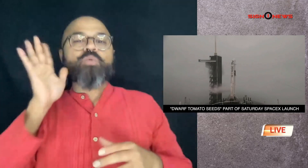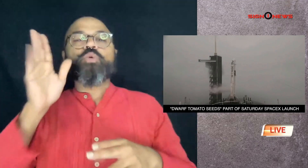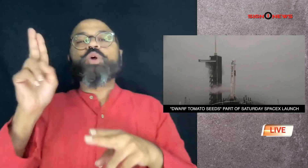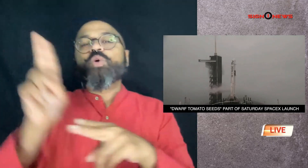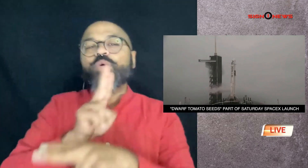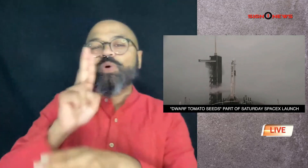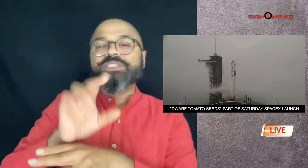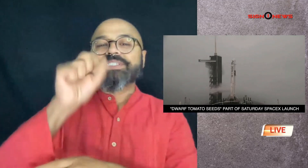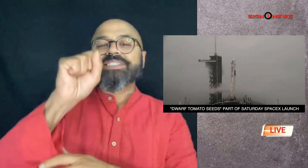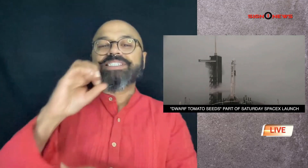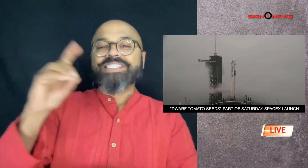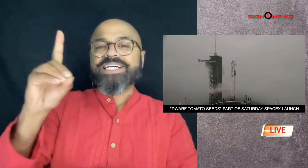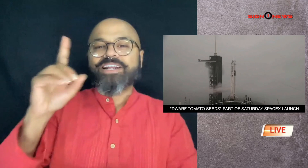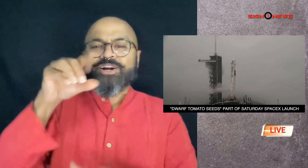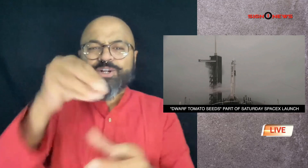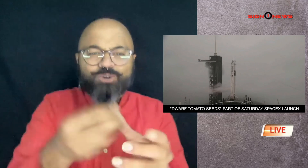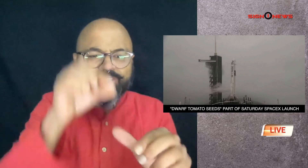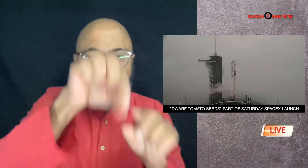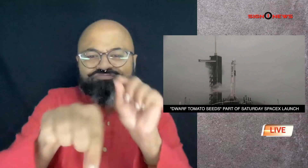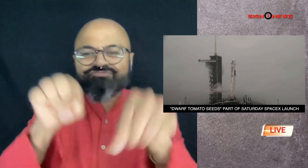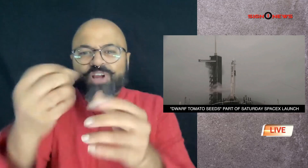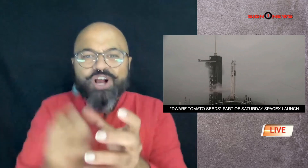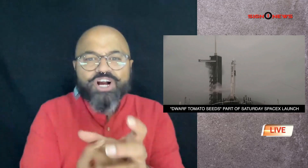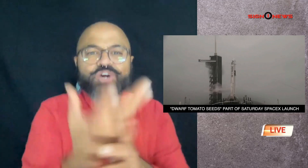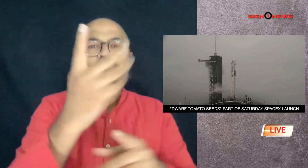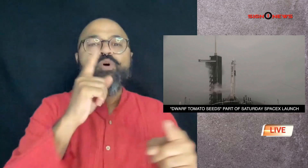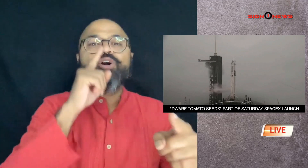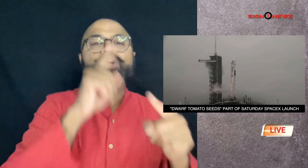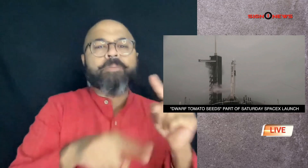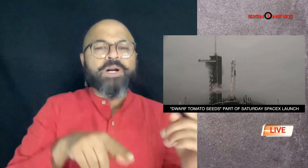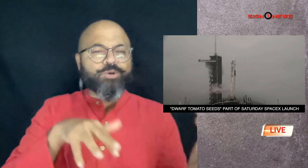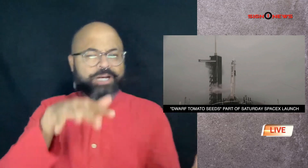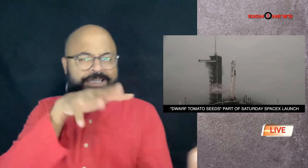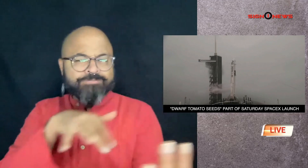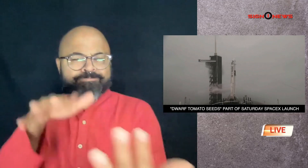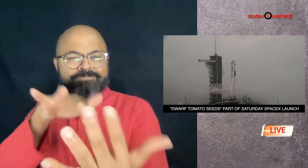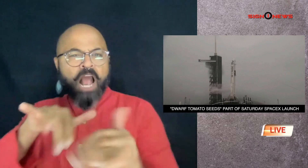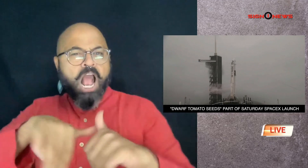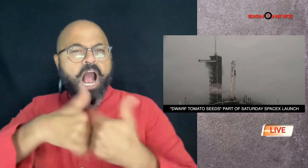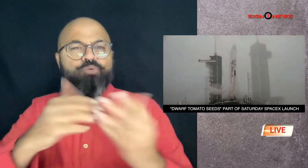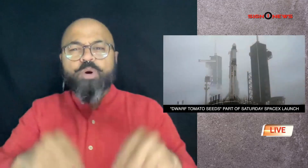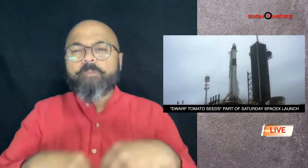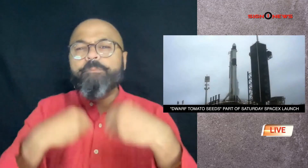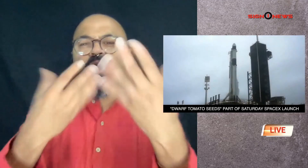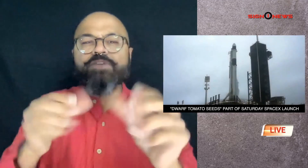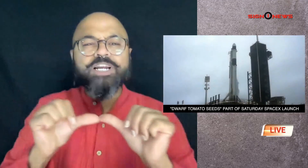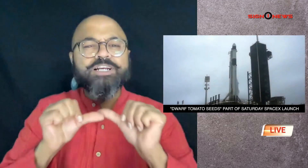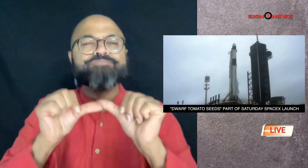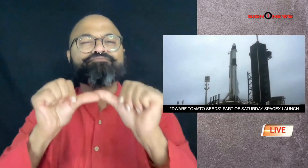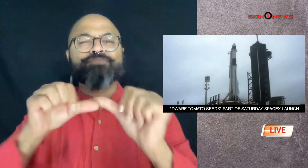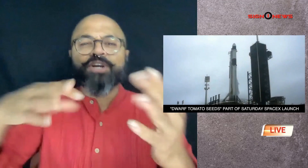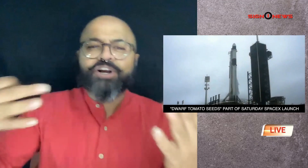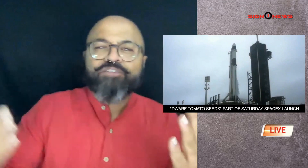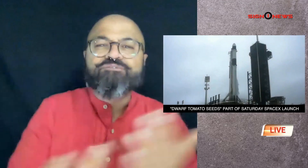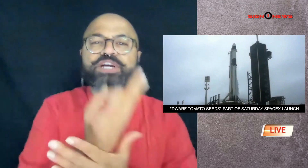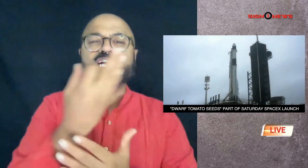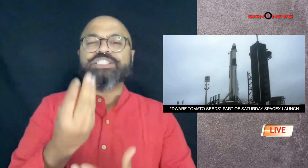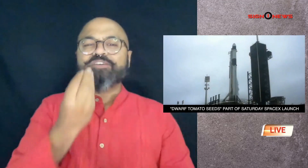the astronauts will use the seeds to grow tomatoes and study how to provide continuous